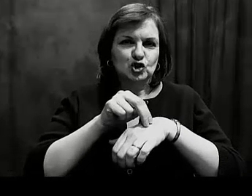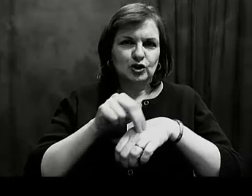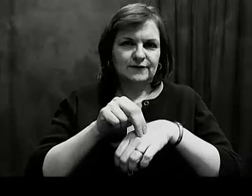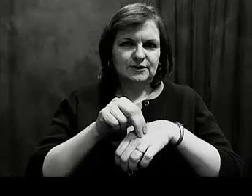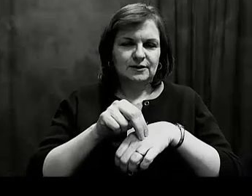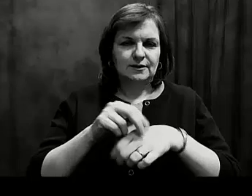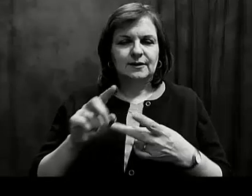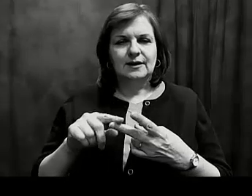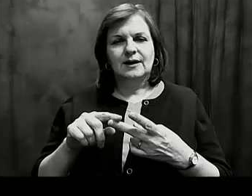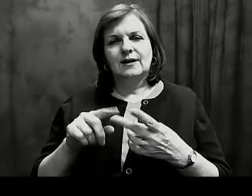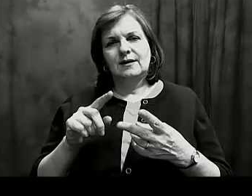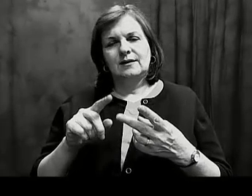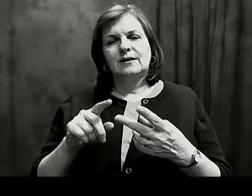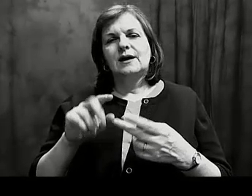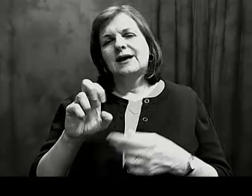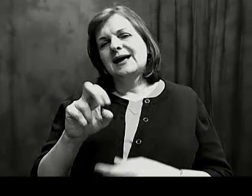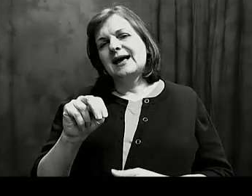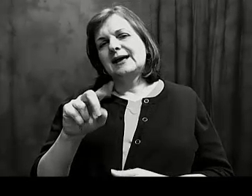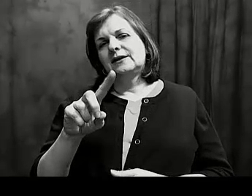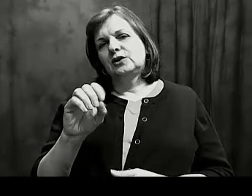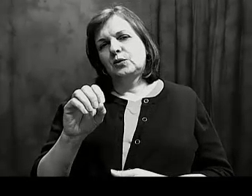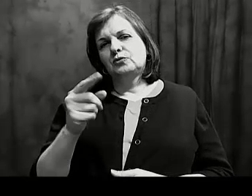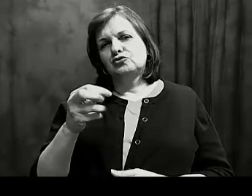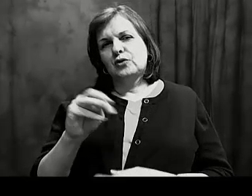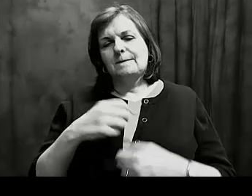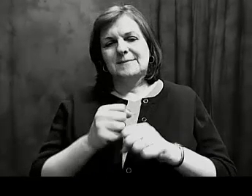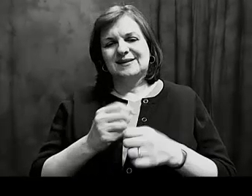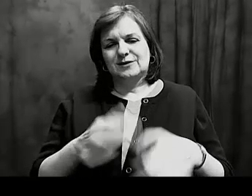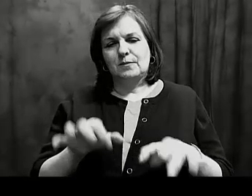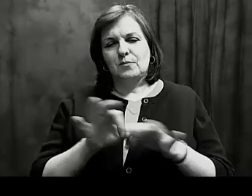the endoderm forms our critical organs